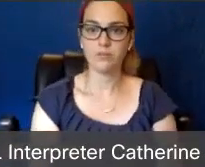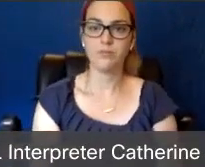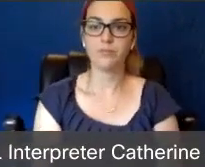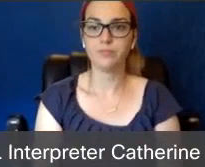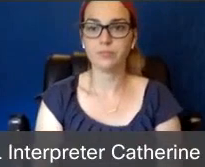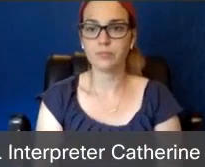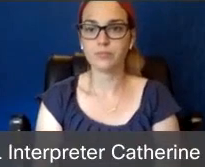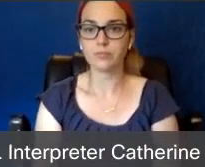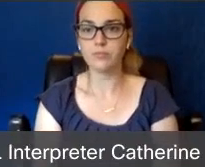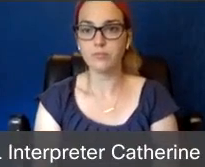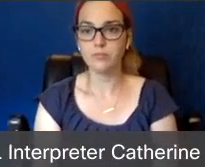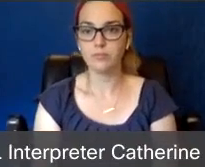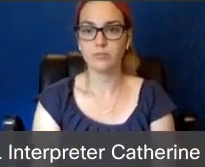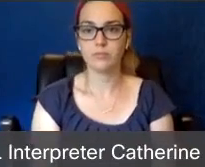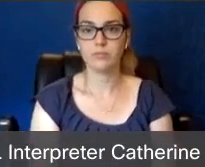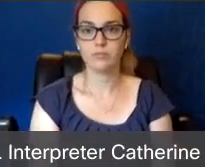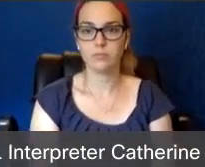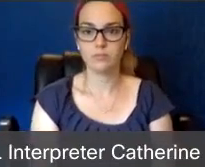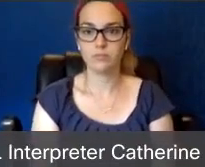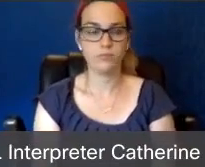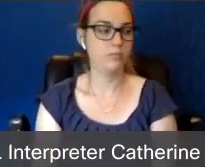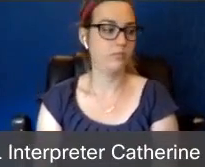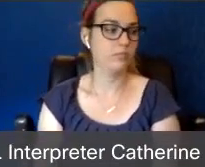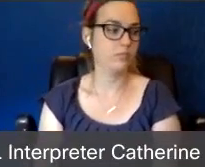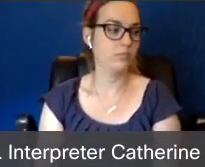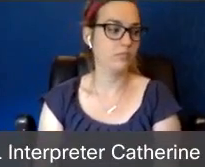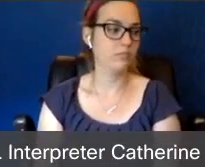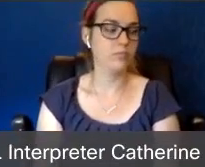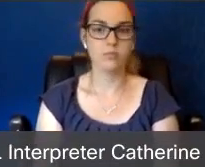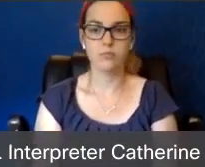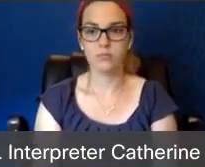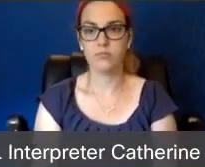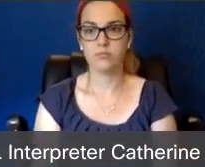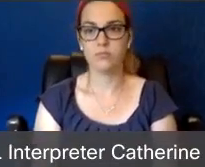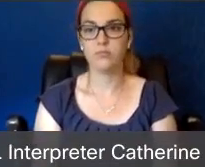Because when participants can choose their own medical providers outcomes are better so the research tells us.